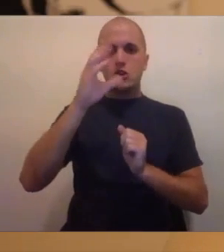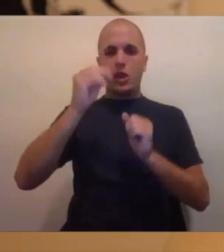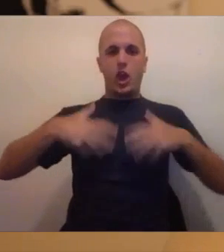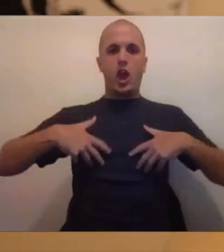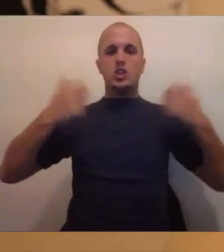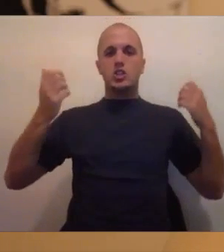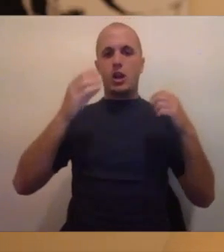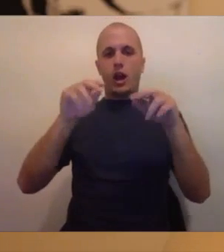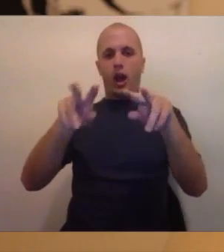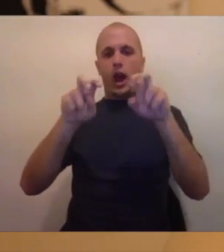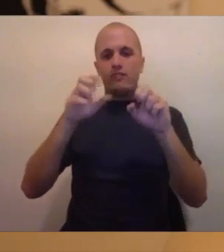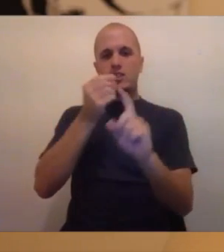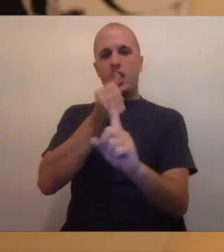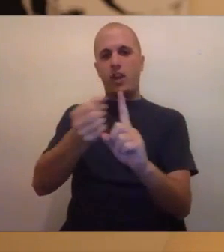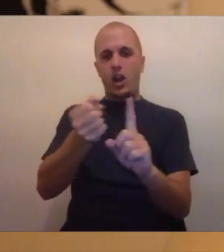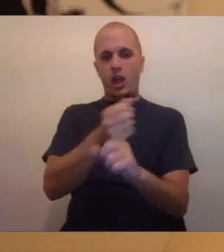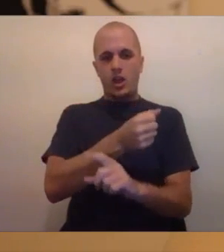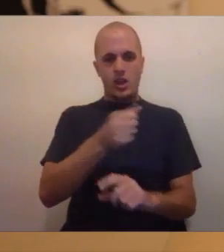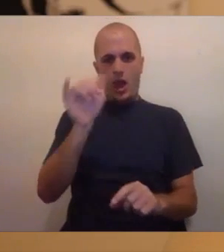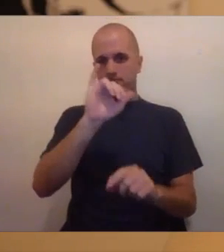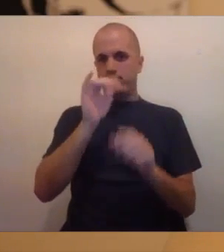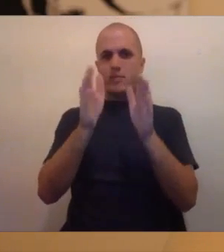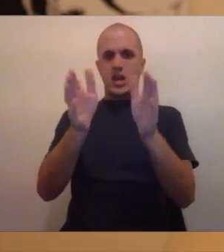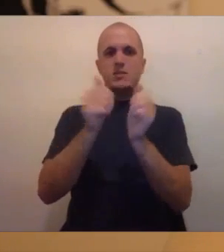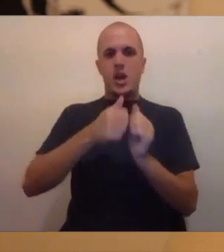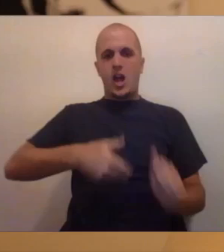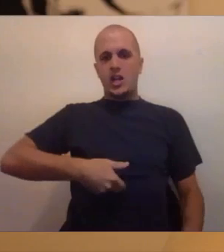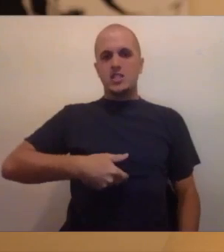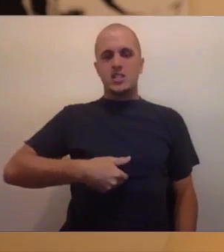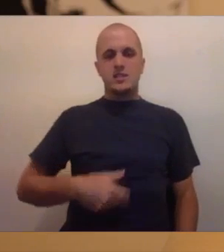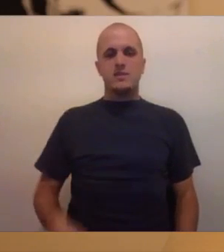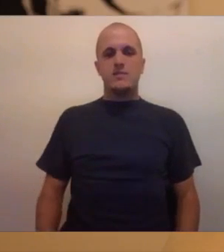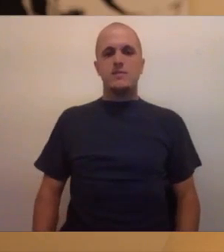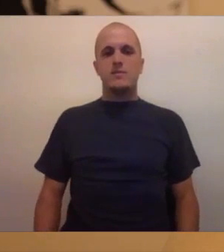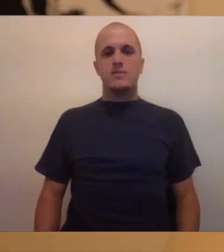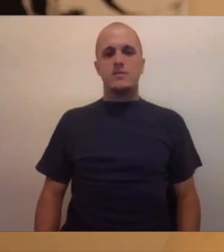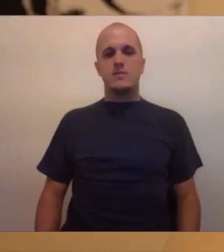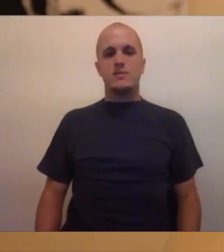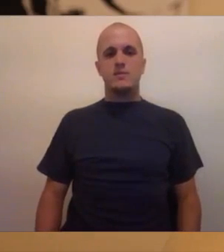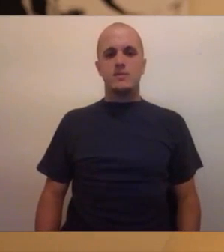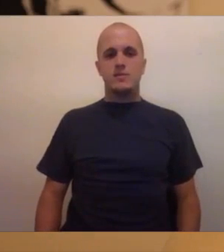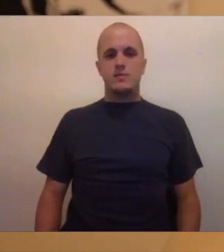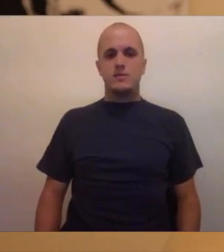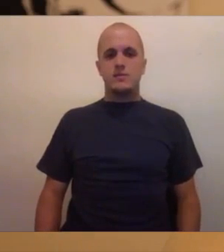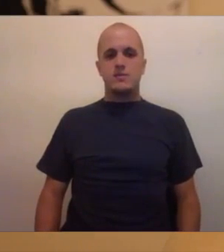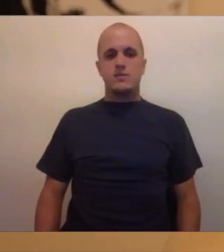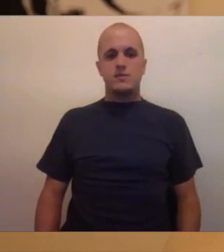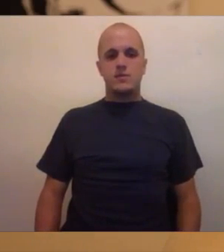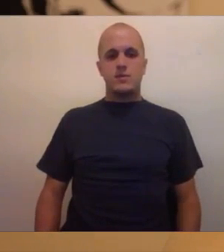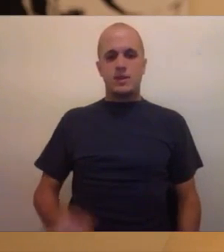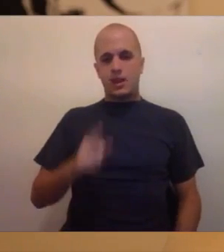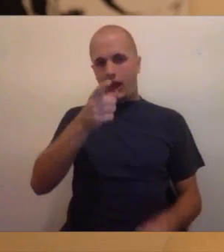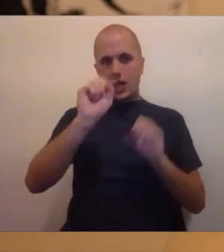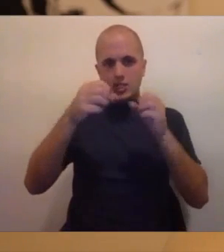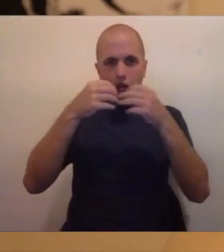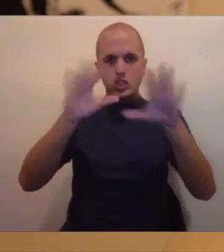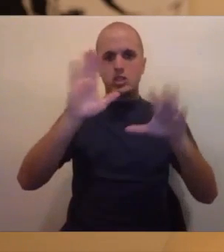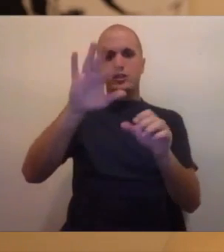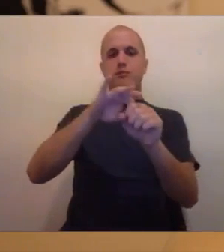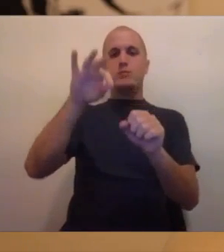Same way, ego, anger, selfishness, violence,